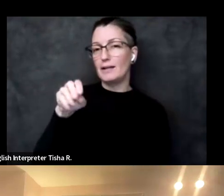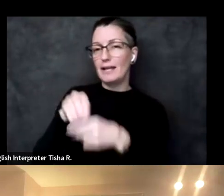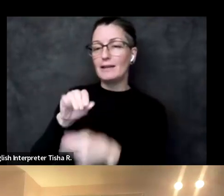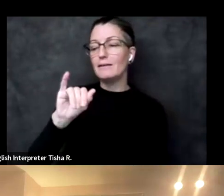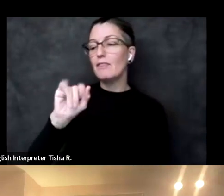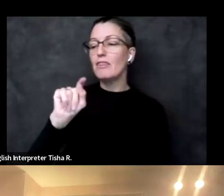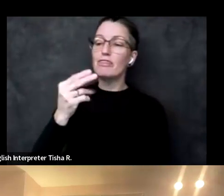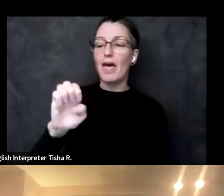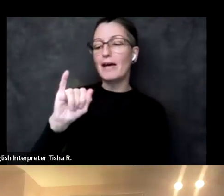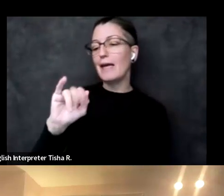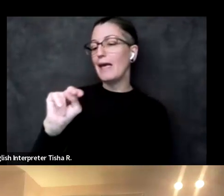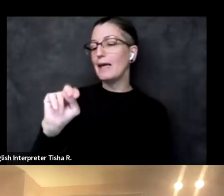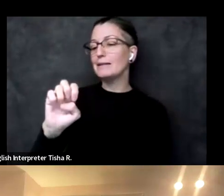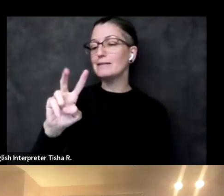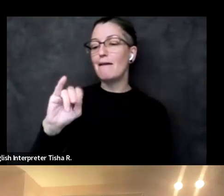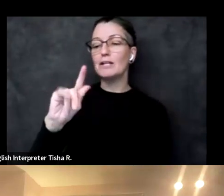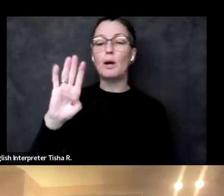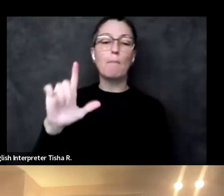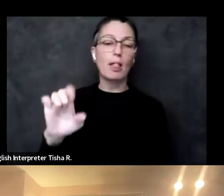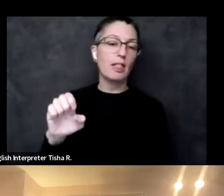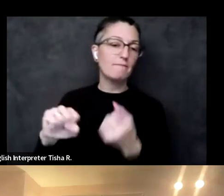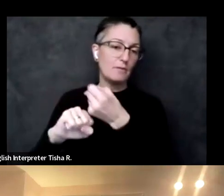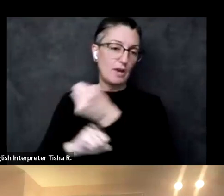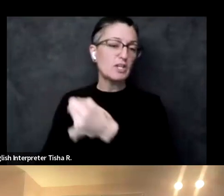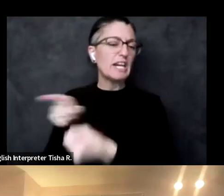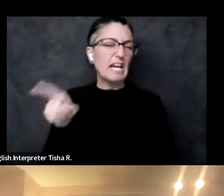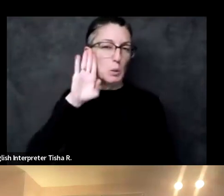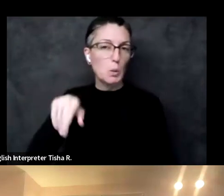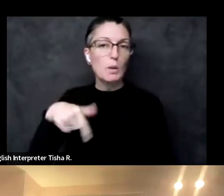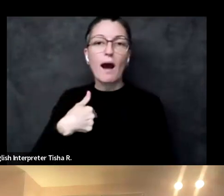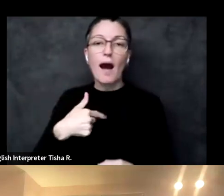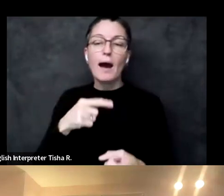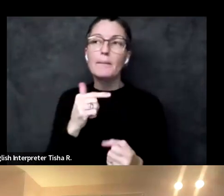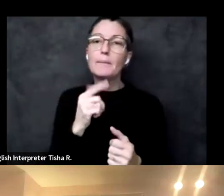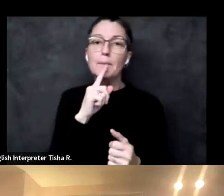And he somehow knew I was holding back with one of my drafts